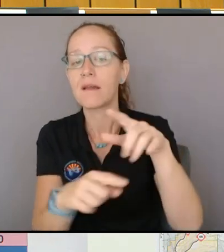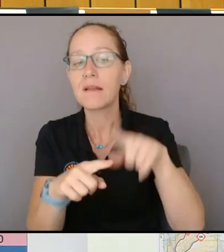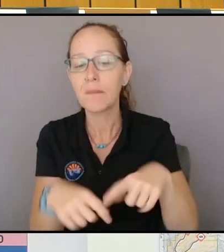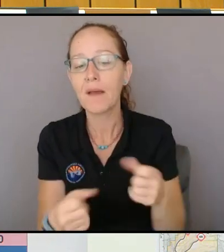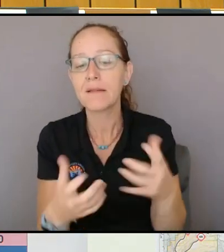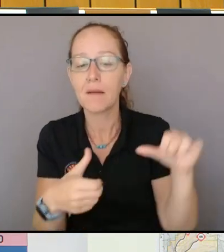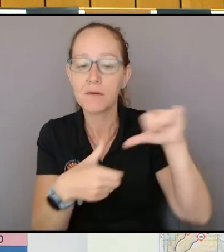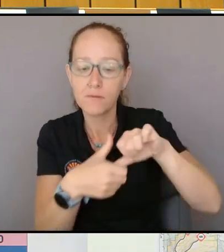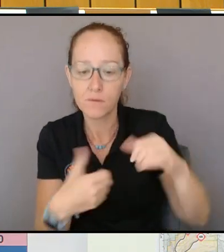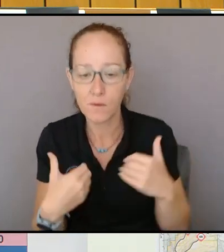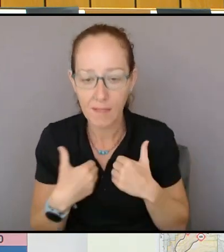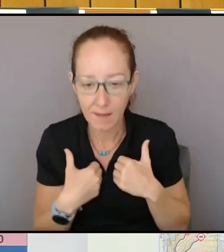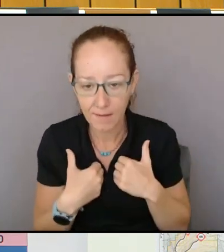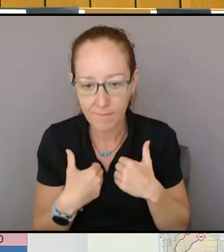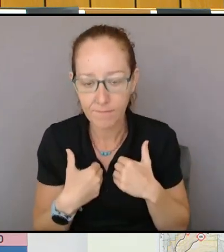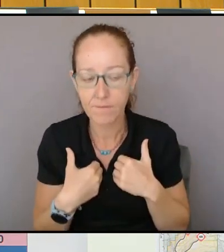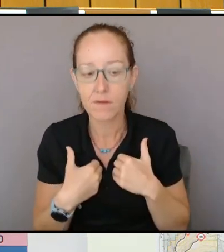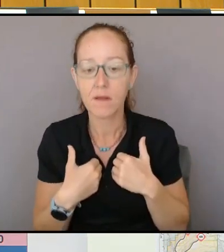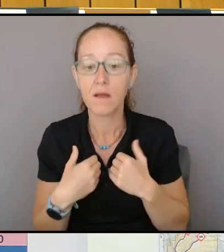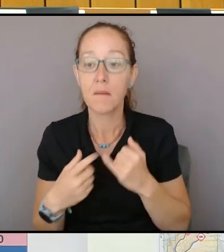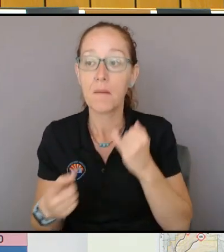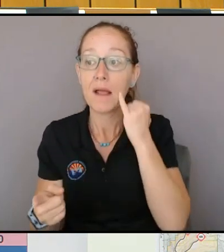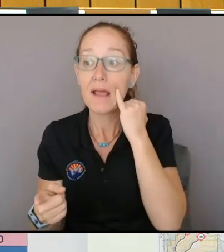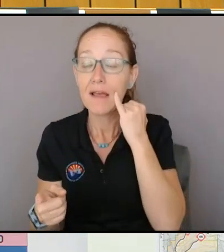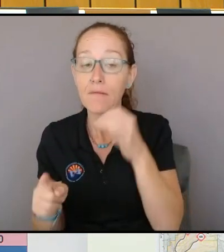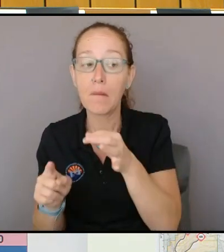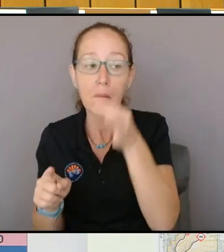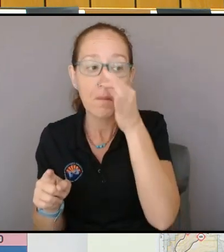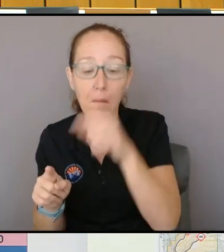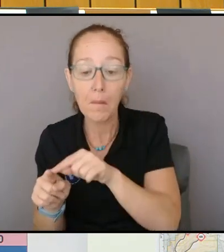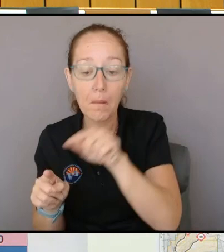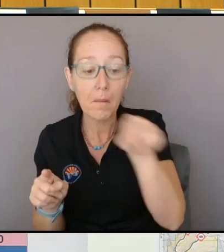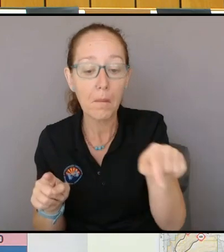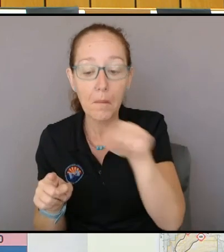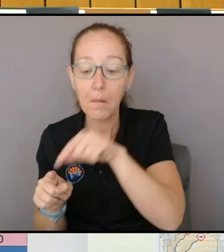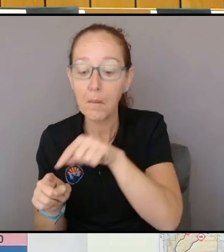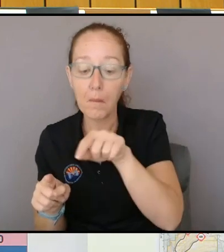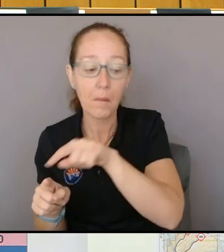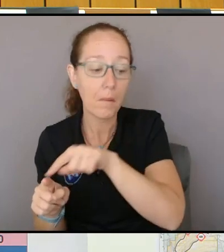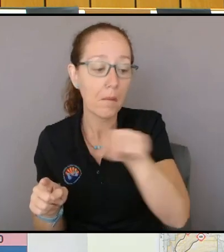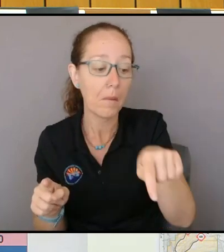we can deliver with that helicopter. So that's one of the steps we're taking to position ourselves when this wind dies